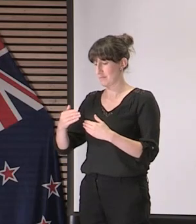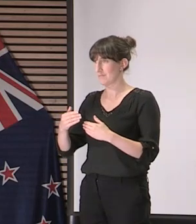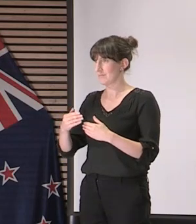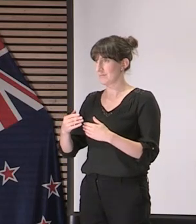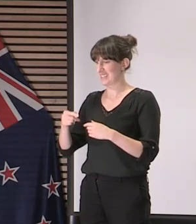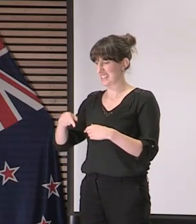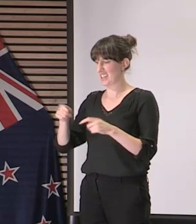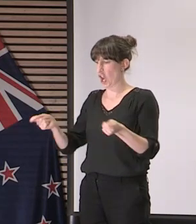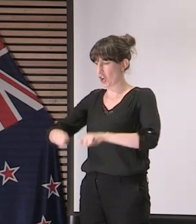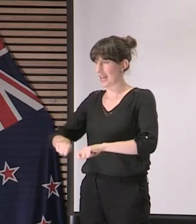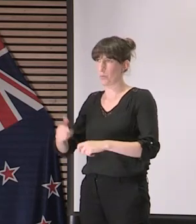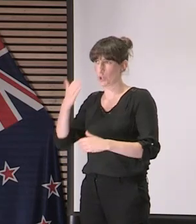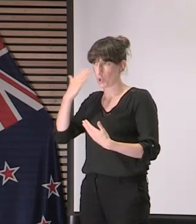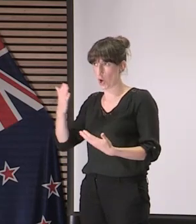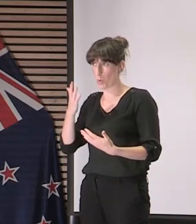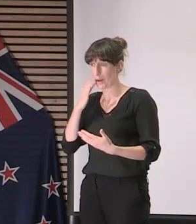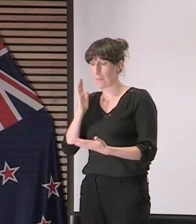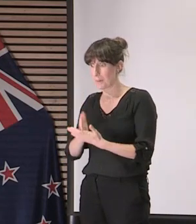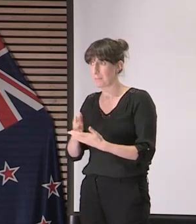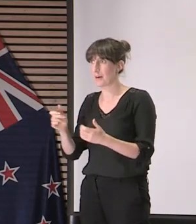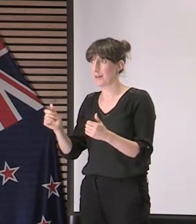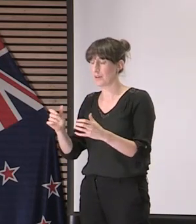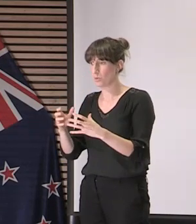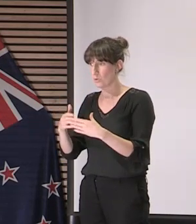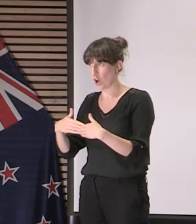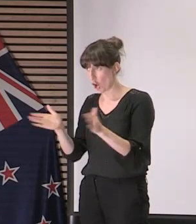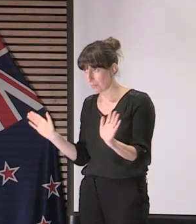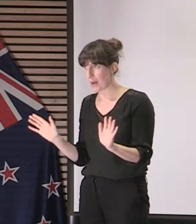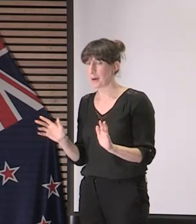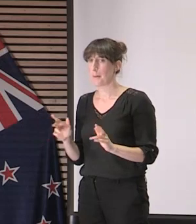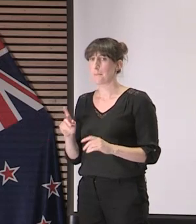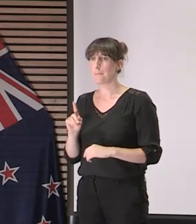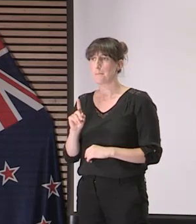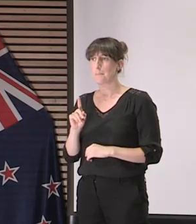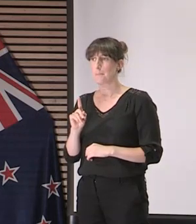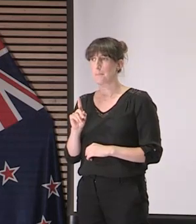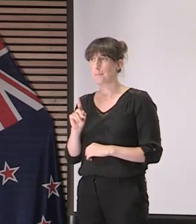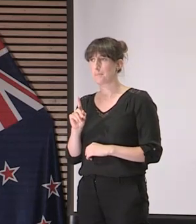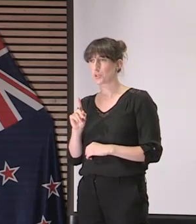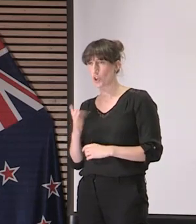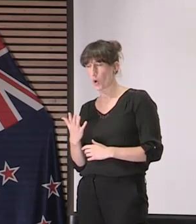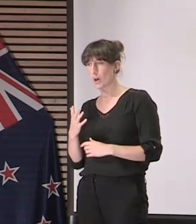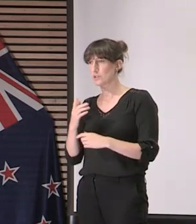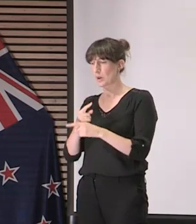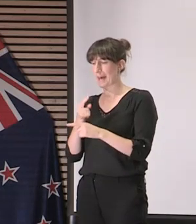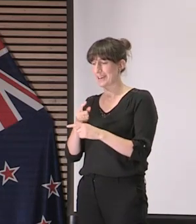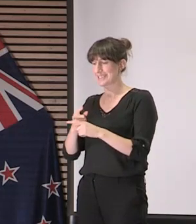the time frame, some devices are rolled out to households and then a couple of days later, they go back to school?